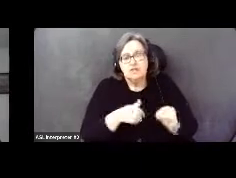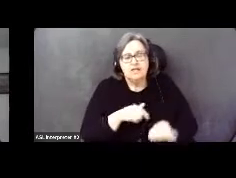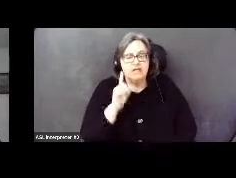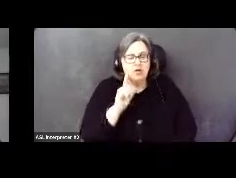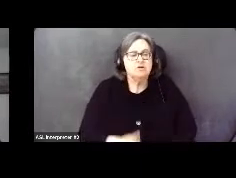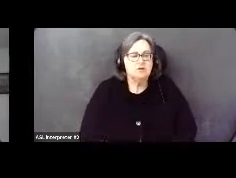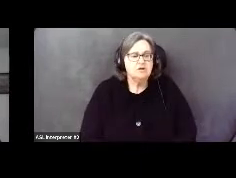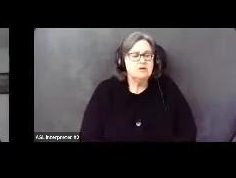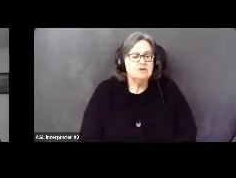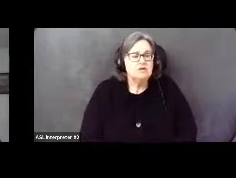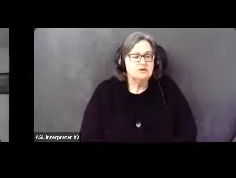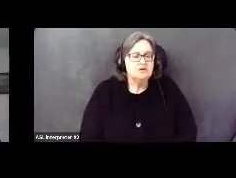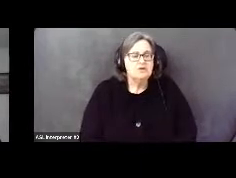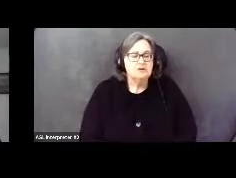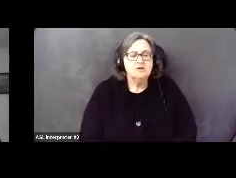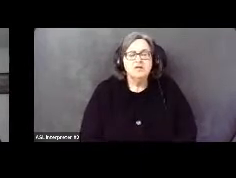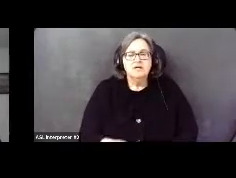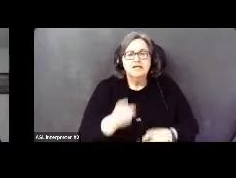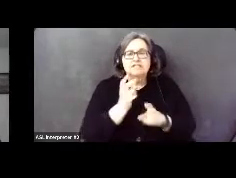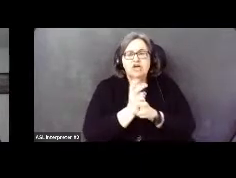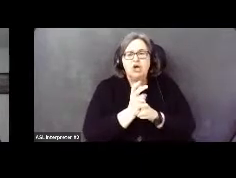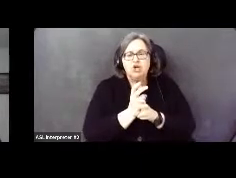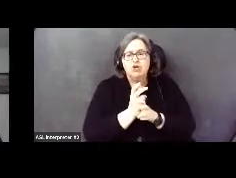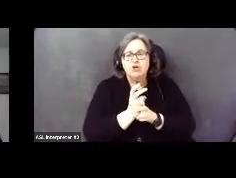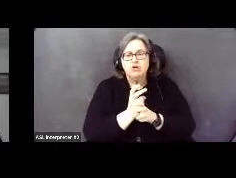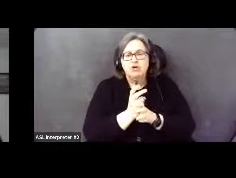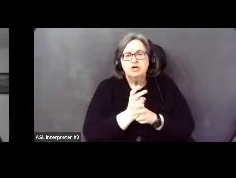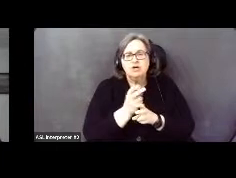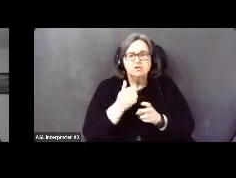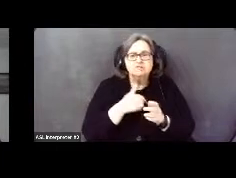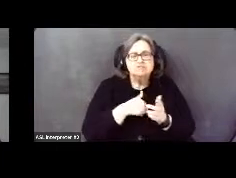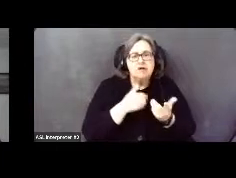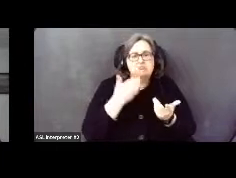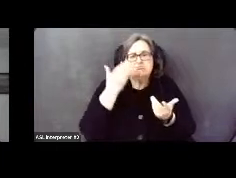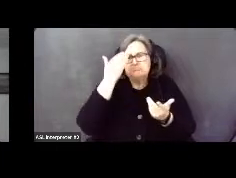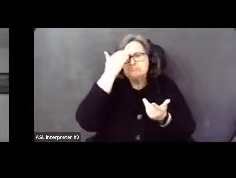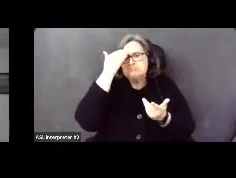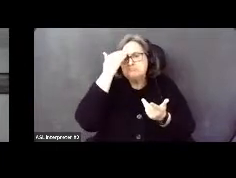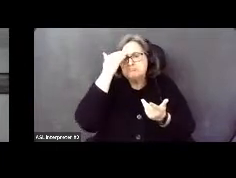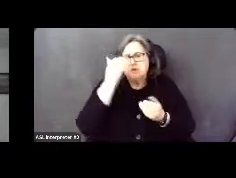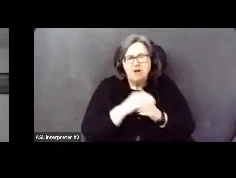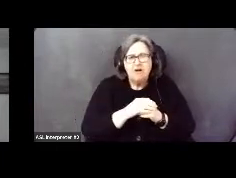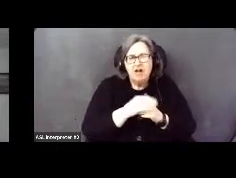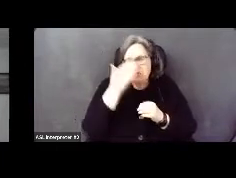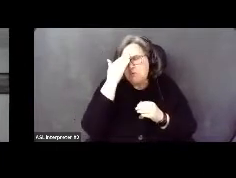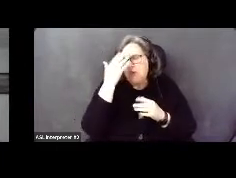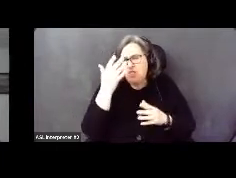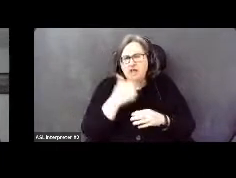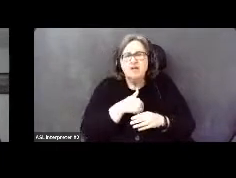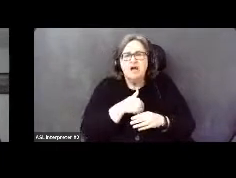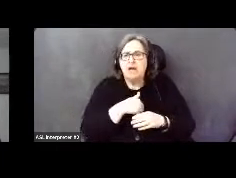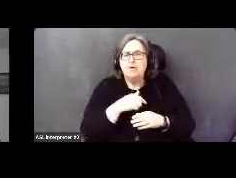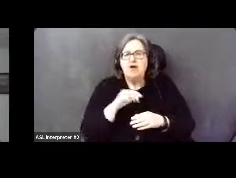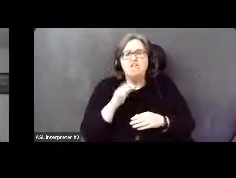It is hard. I had lots of know how. I'm an ex-Texas state employee. I knew about the